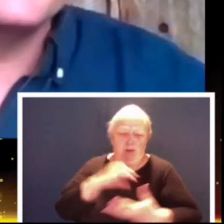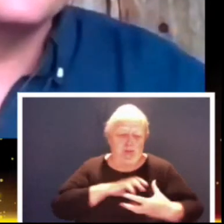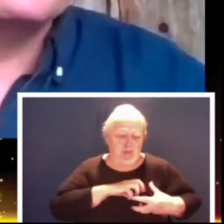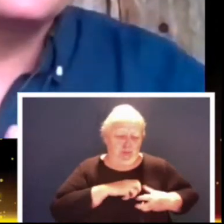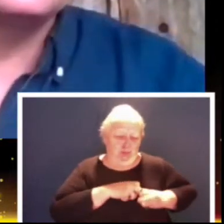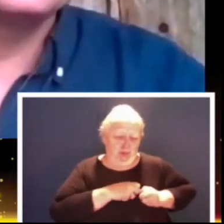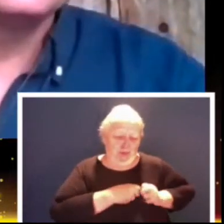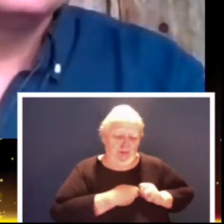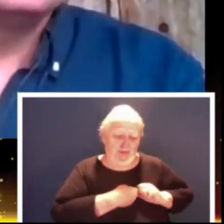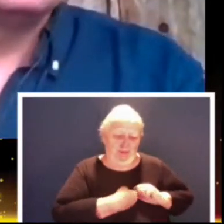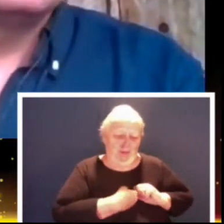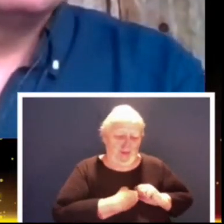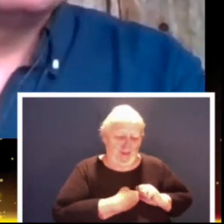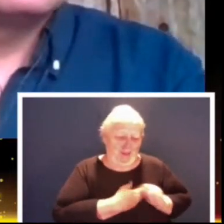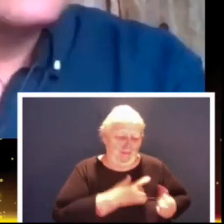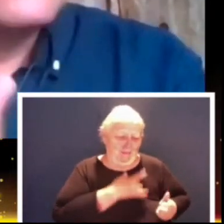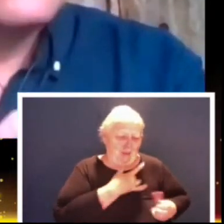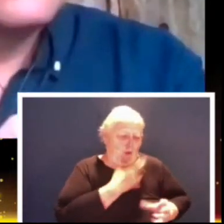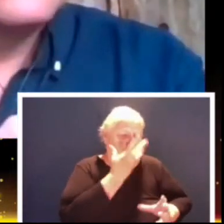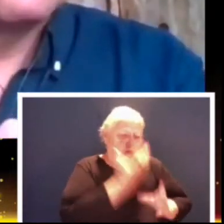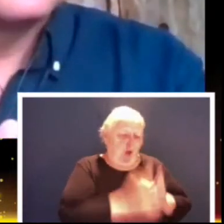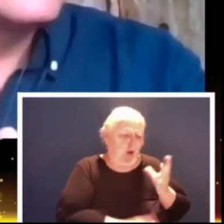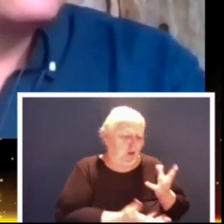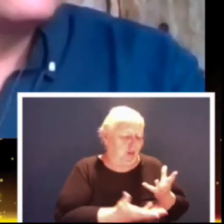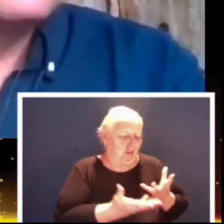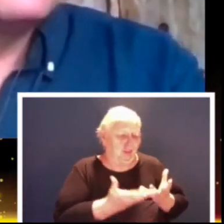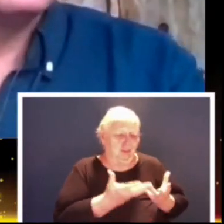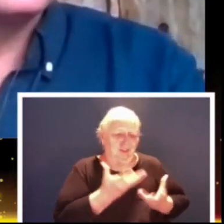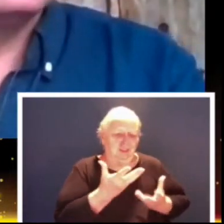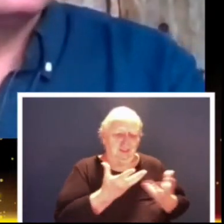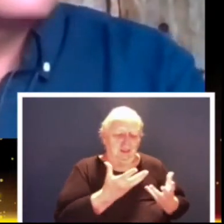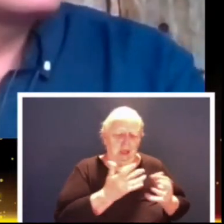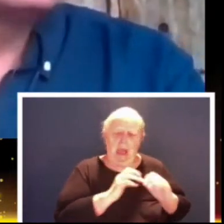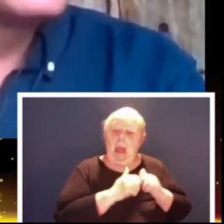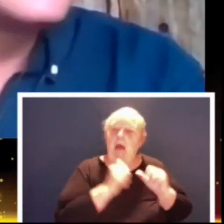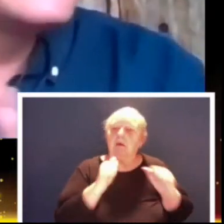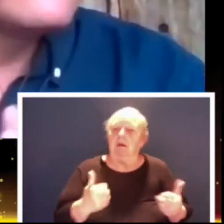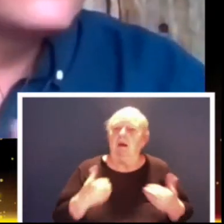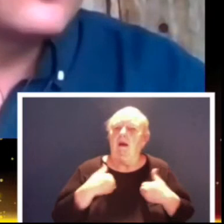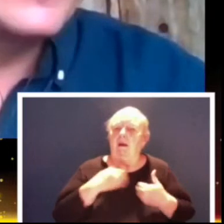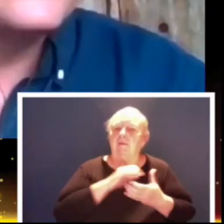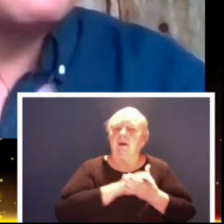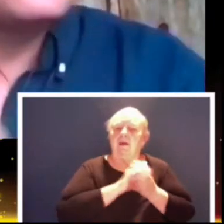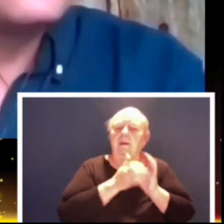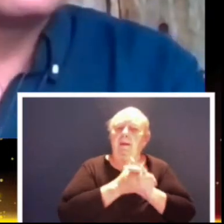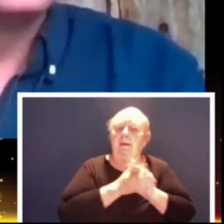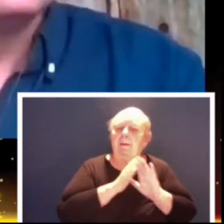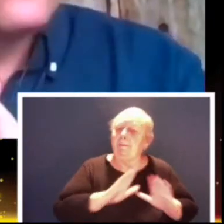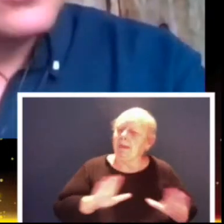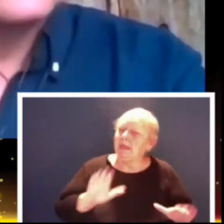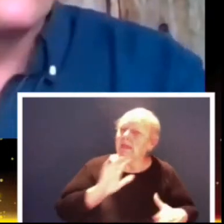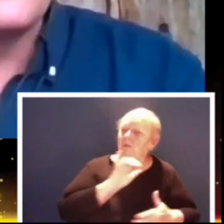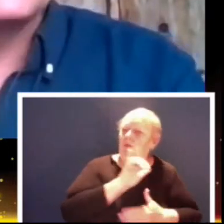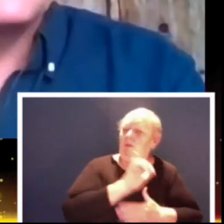of peace that relates to emotion? Or are those really in different domains? I'm just sort of trying to widen out